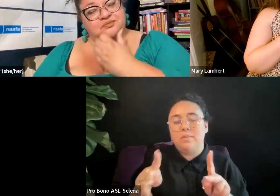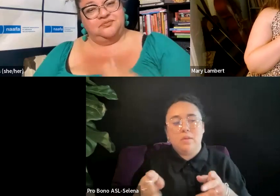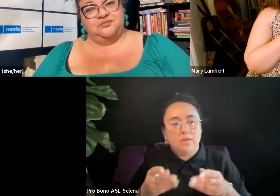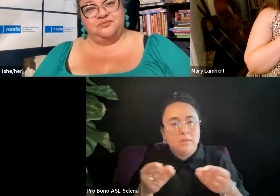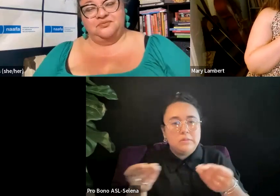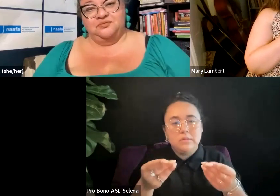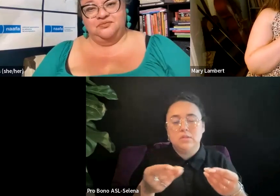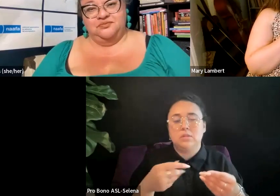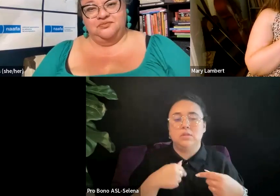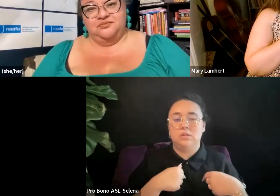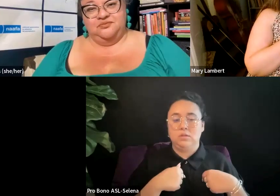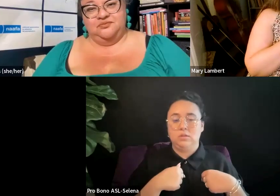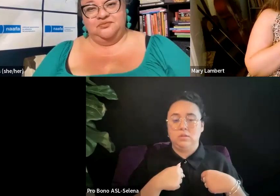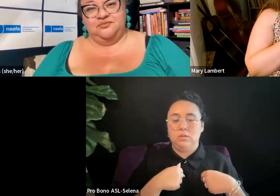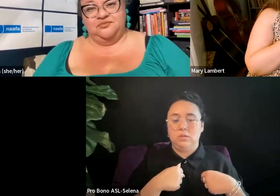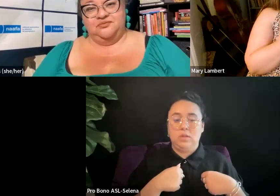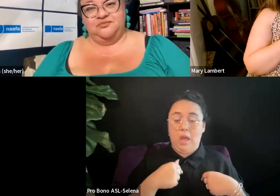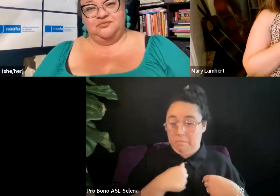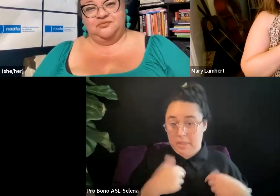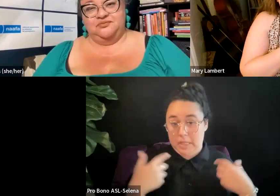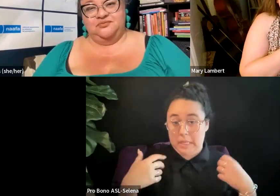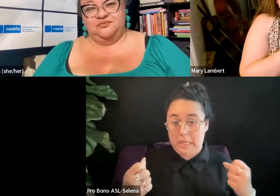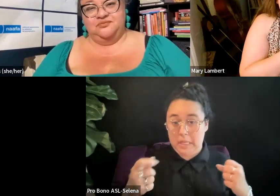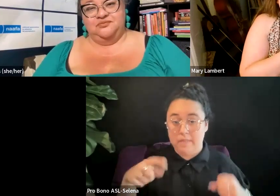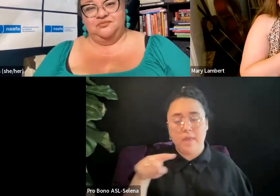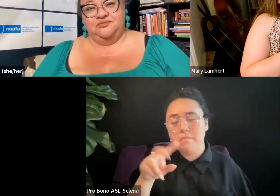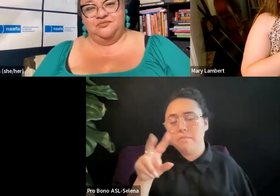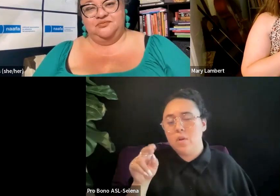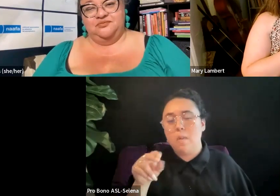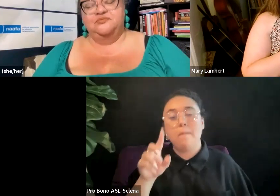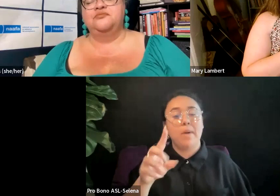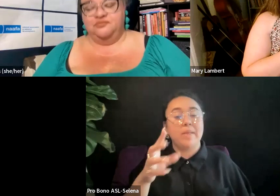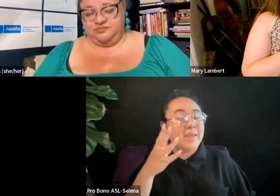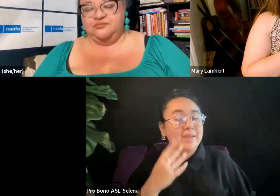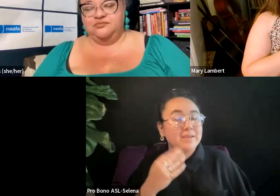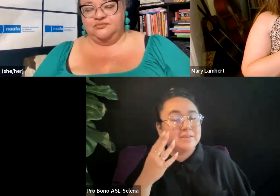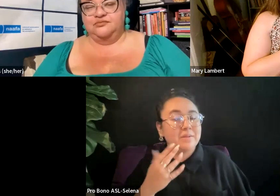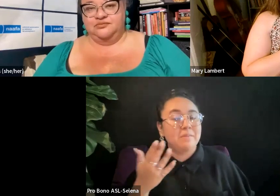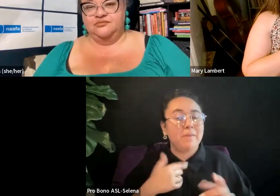I am not the healing. But this experience might be the catalyst for some healing for people.